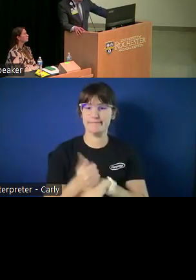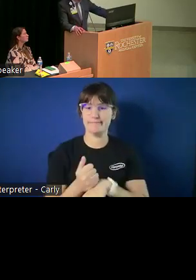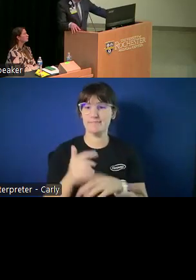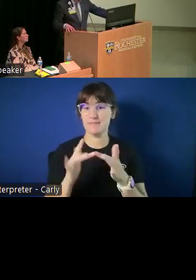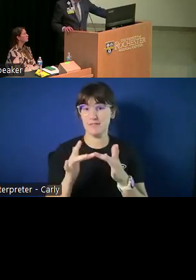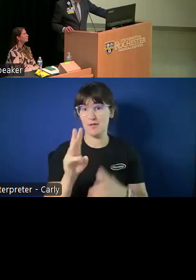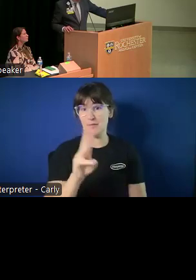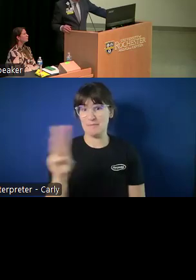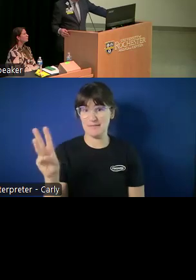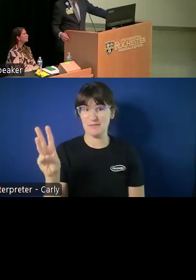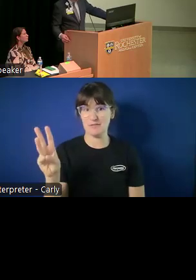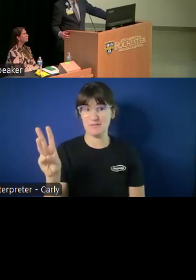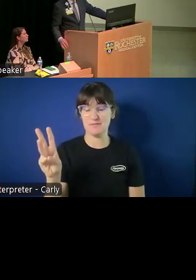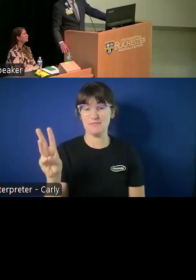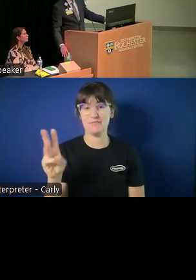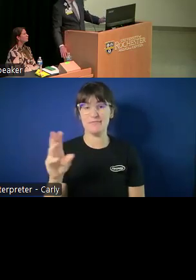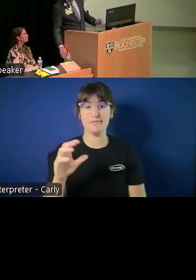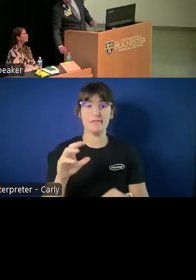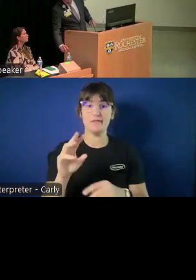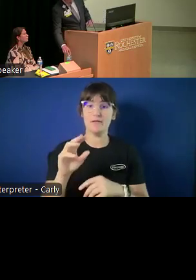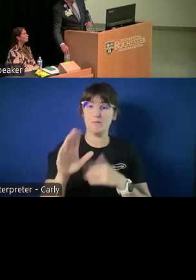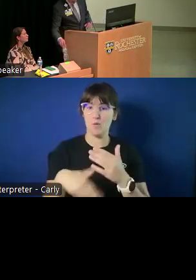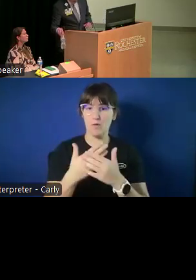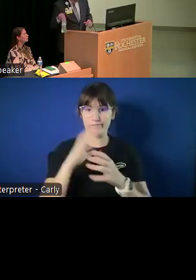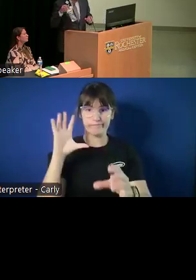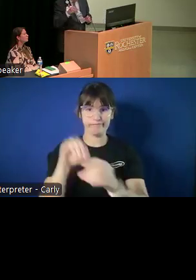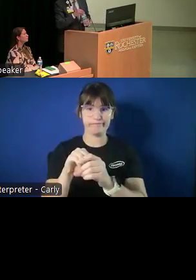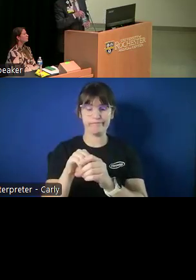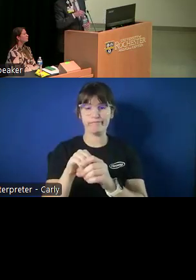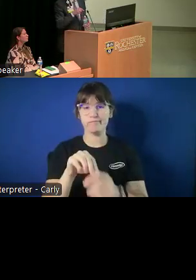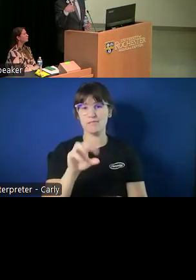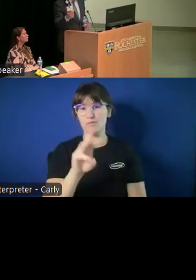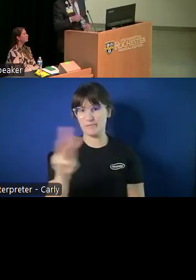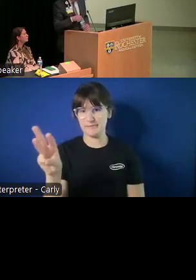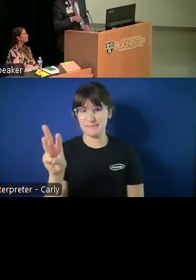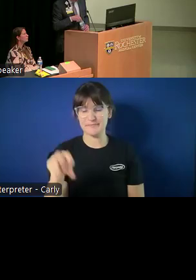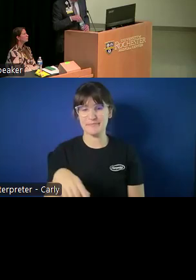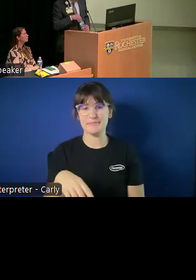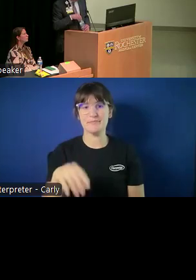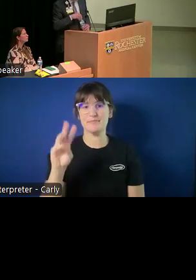to centralize well-being communication and pull together uh the key individual wellness services